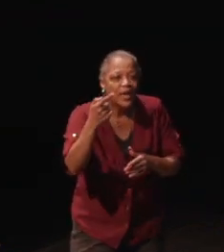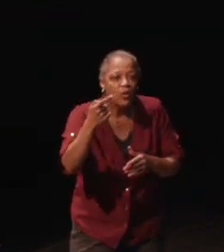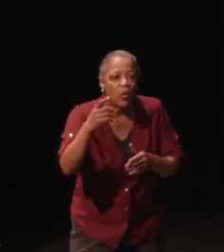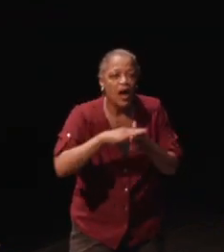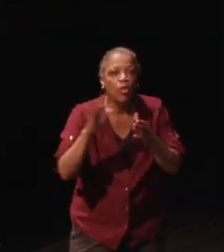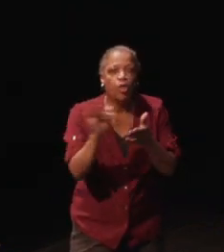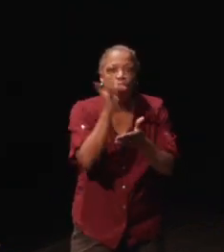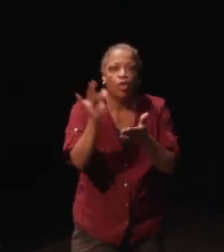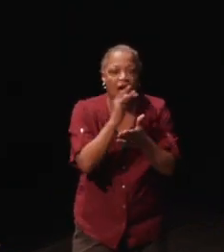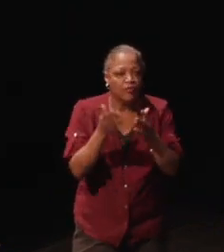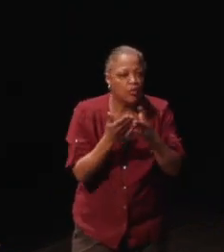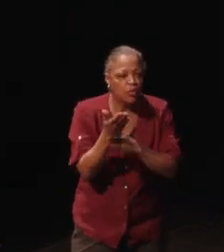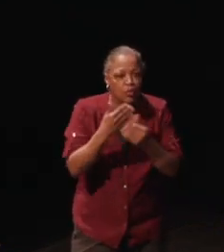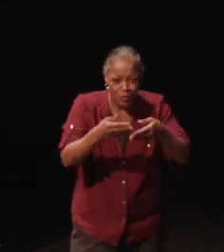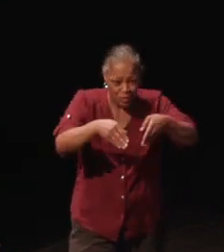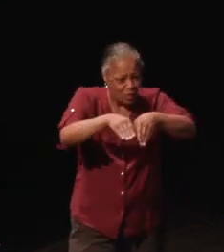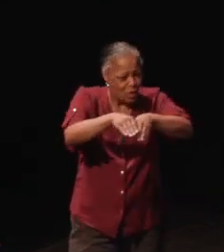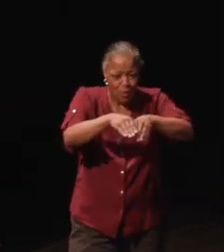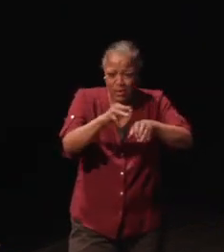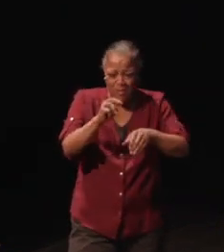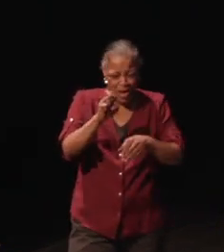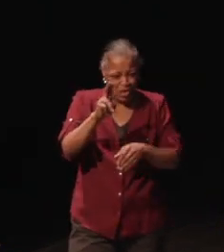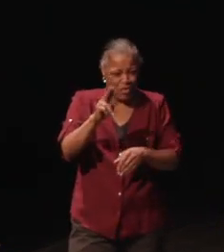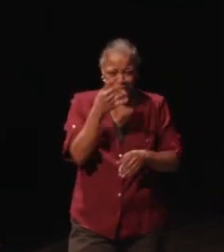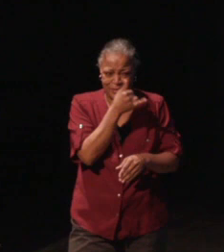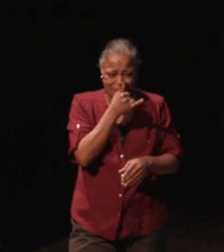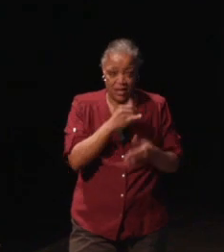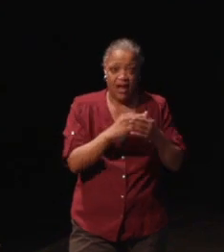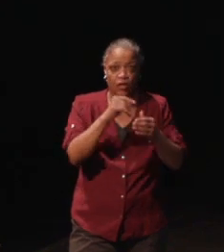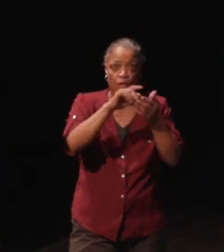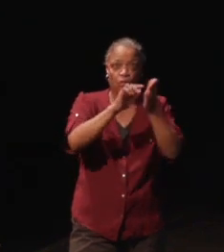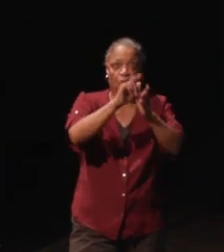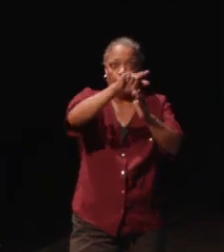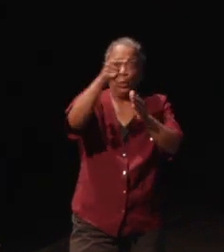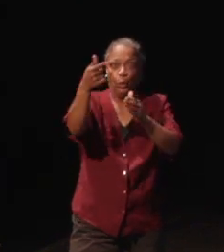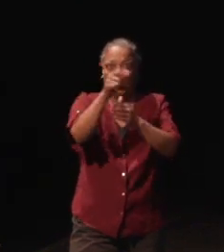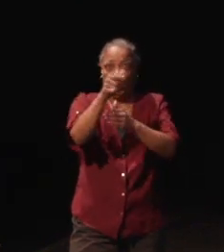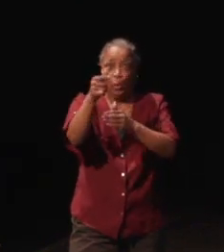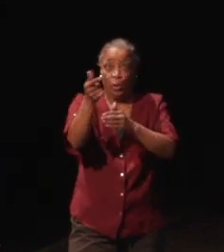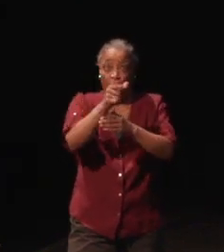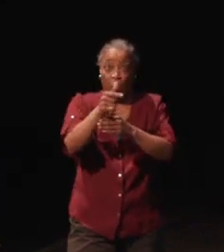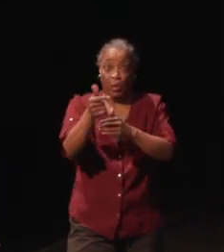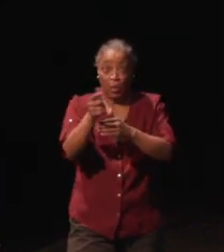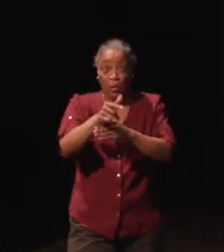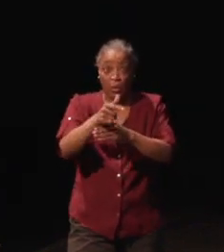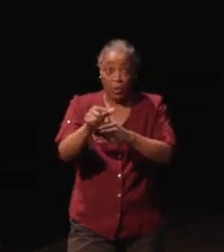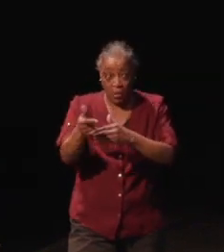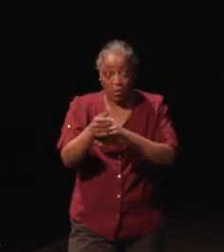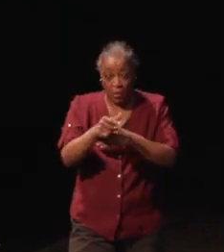that you have to go through just to close a menu, that you might have opened by accident. Obviously you don't want that.